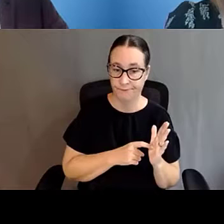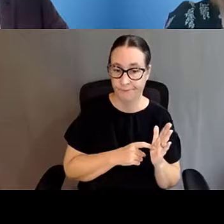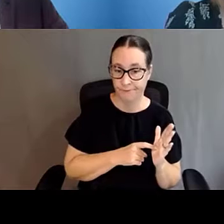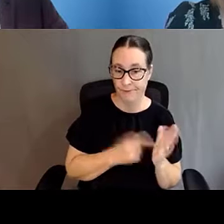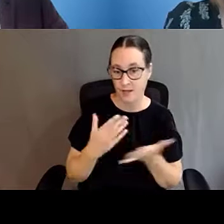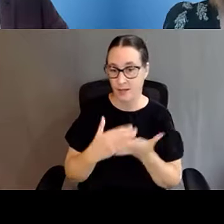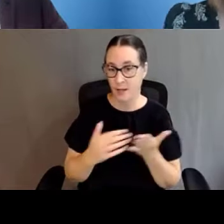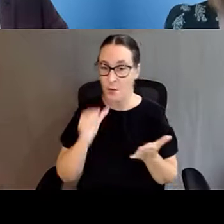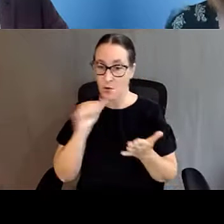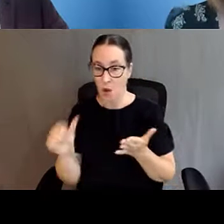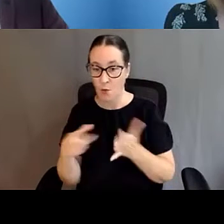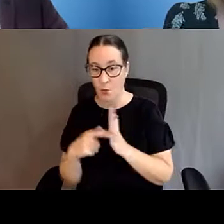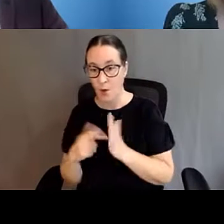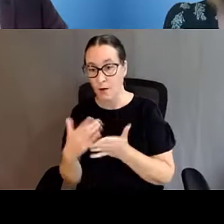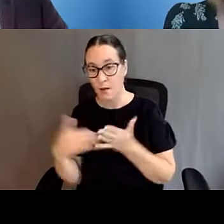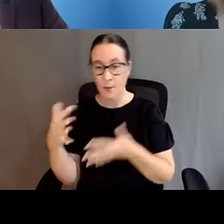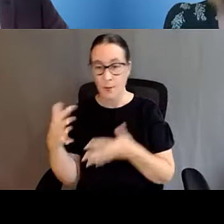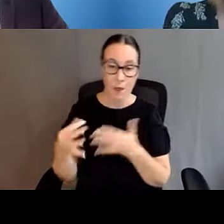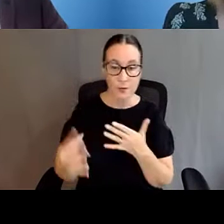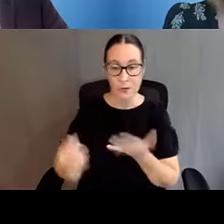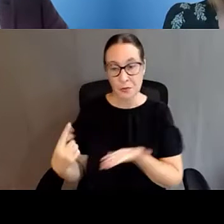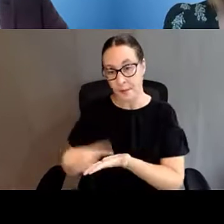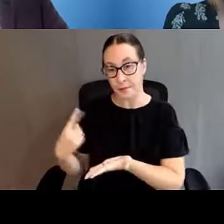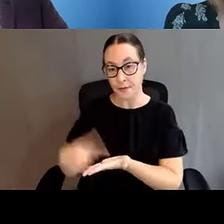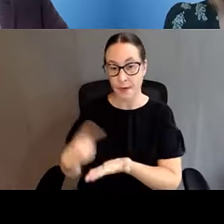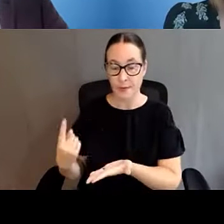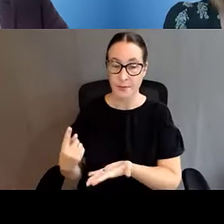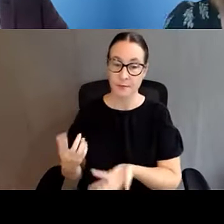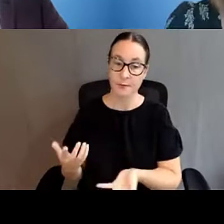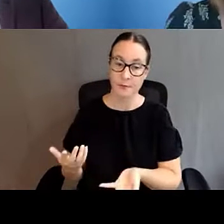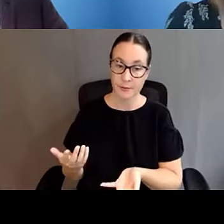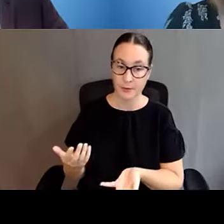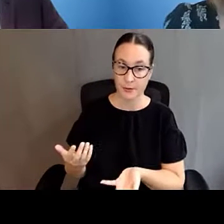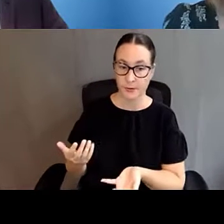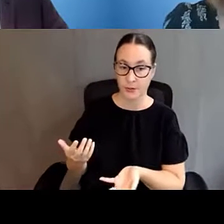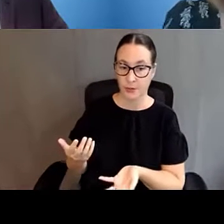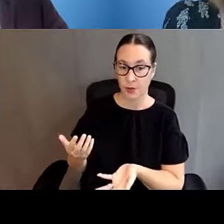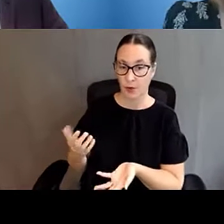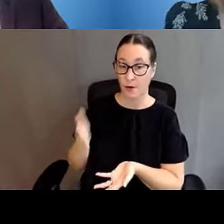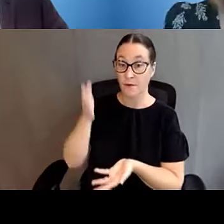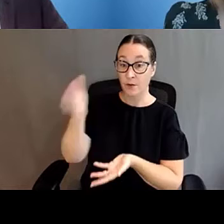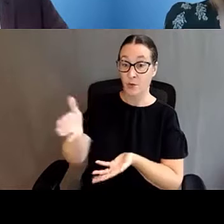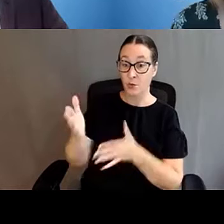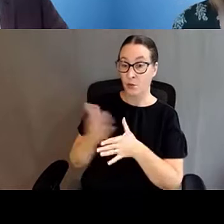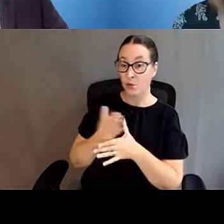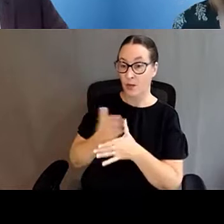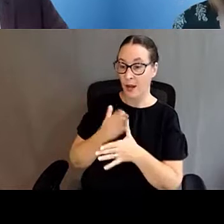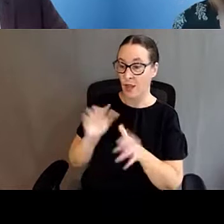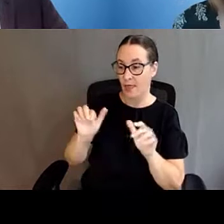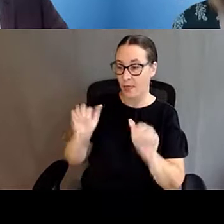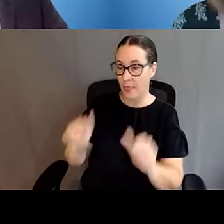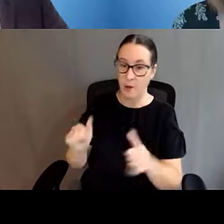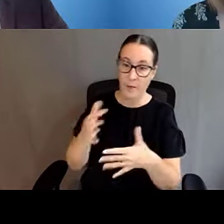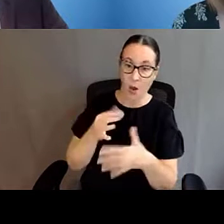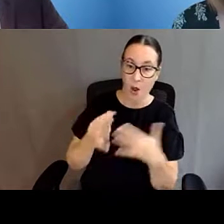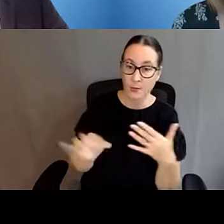optional sometimes. Having data shared in the future could be optional, but it really is something that is specific to a particular protocol